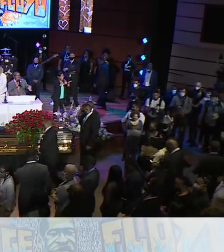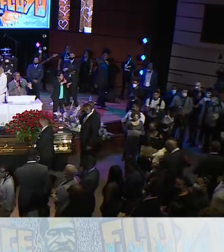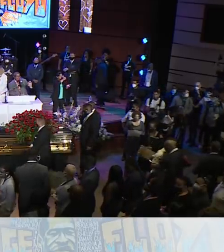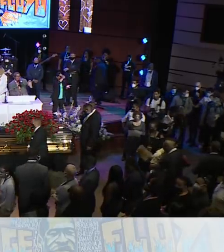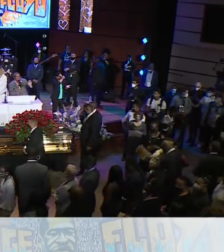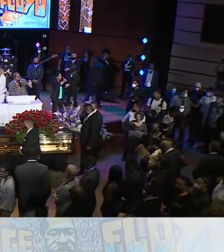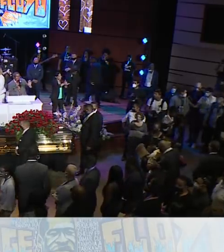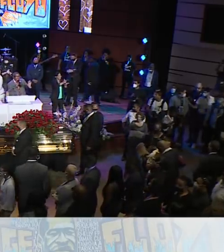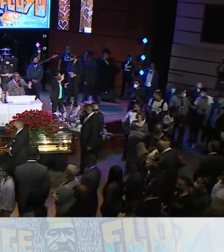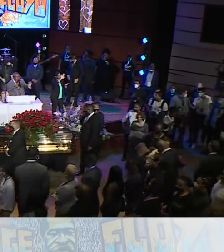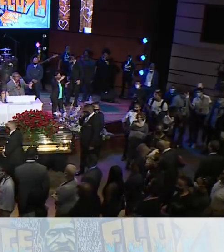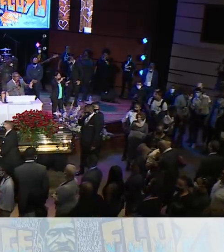VICTORY IS ONE.